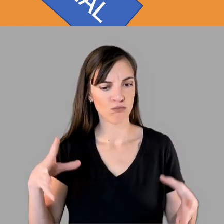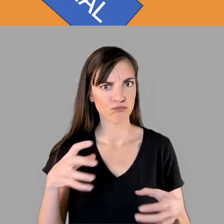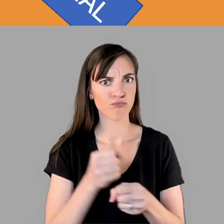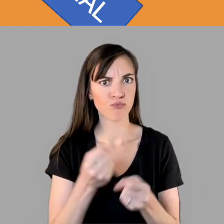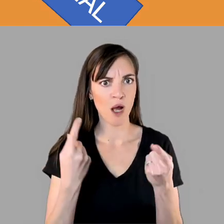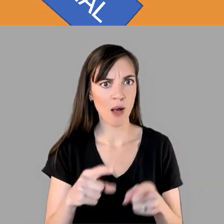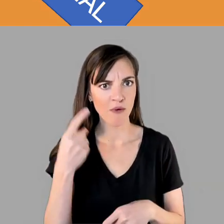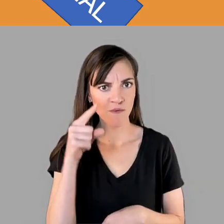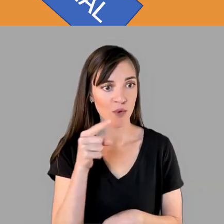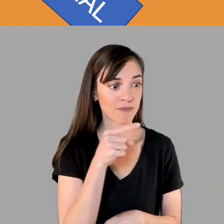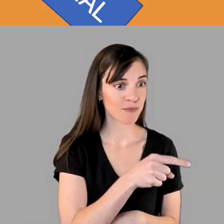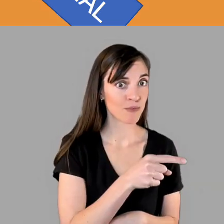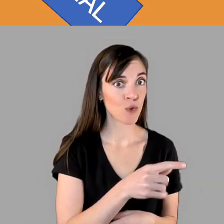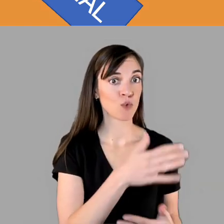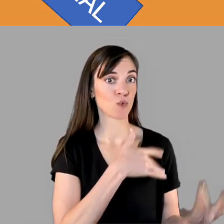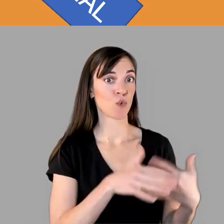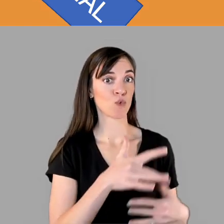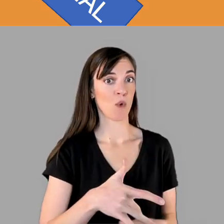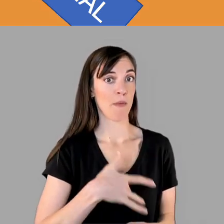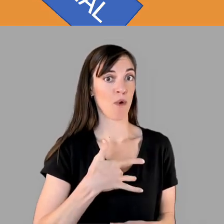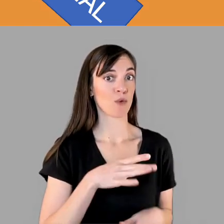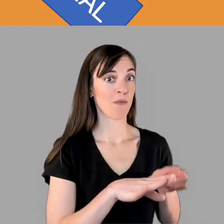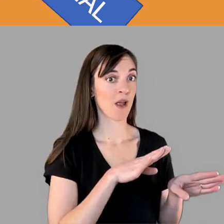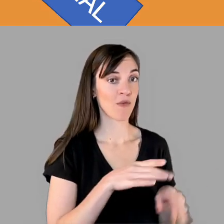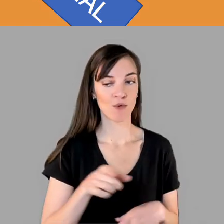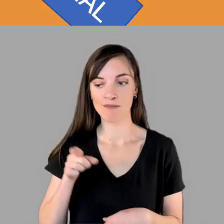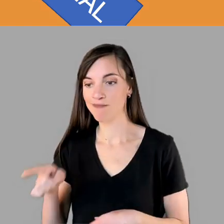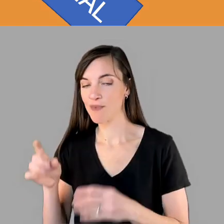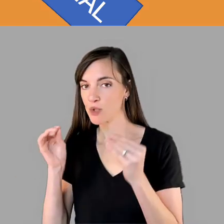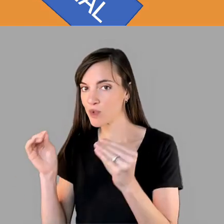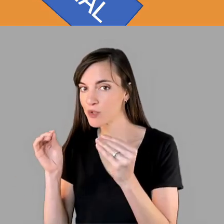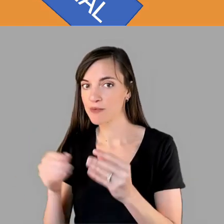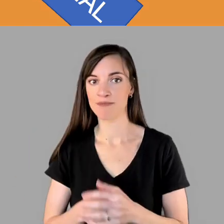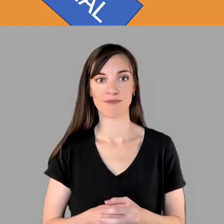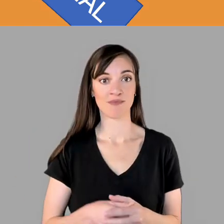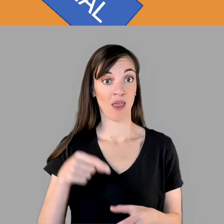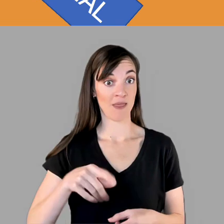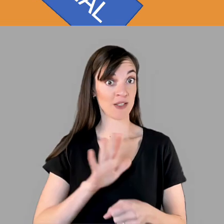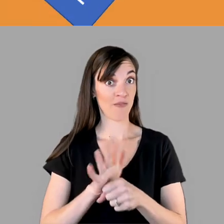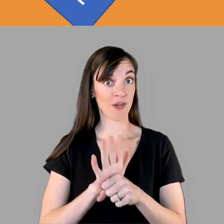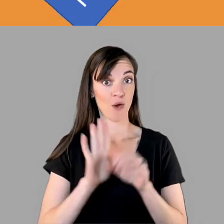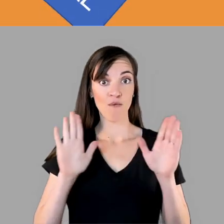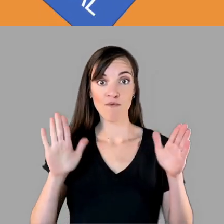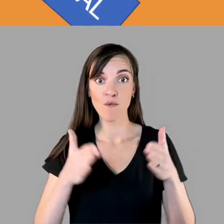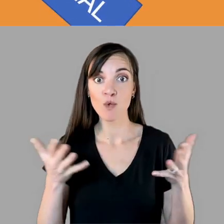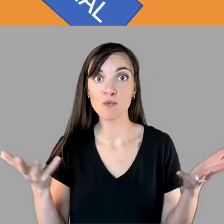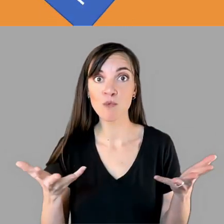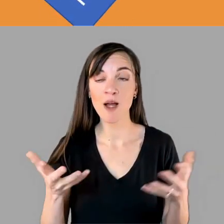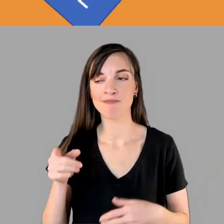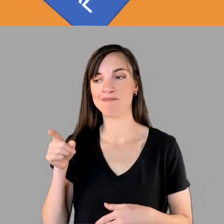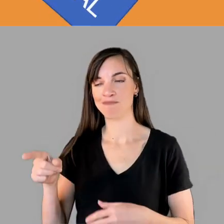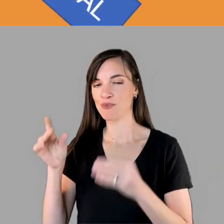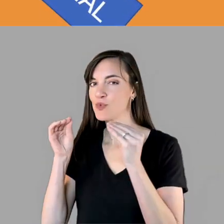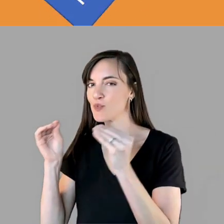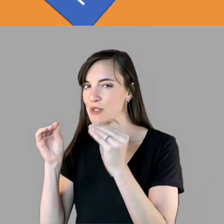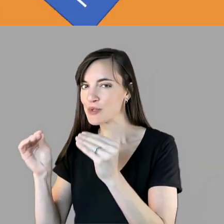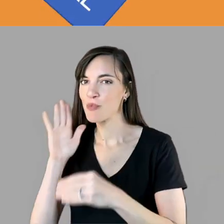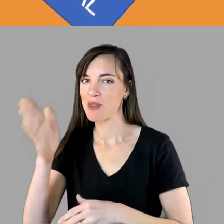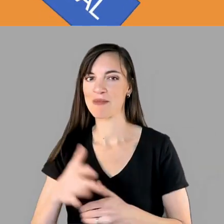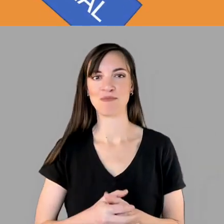and the instructional domain. For this video, we will be focusing on the instructional aspect of this HLP.